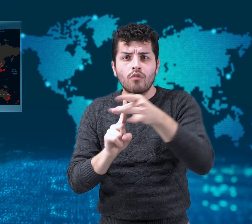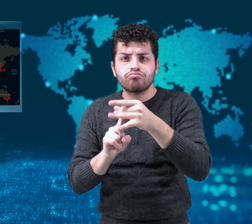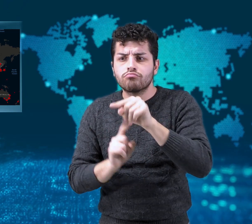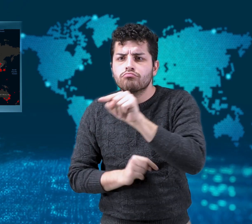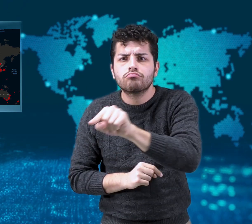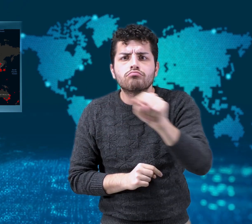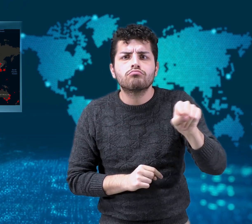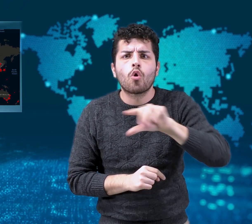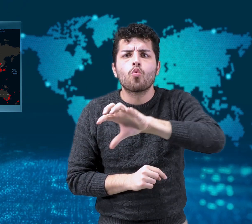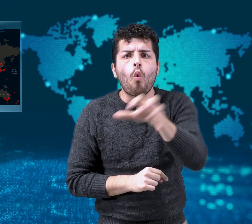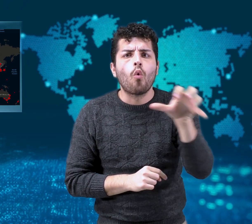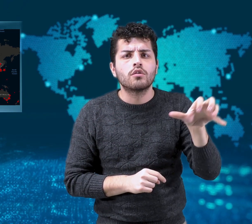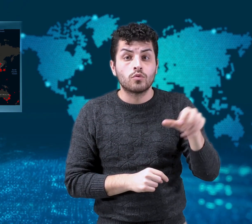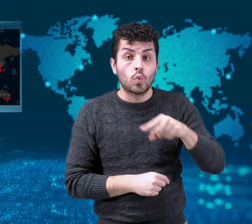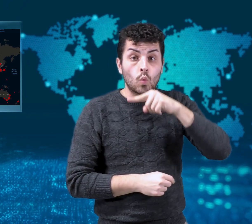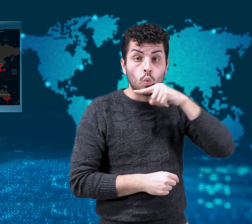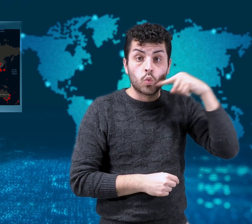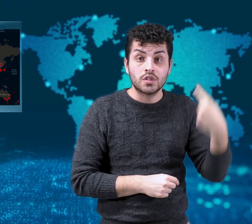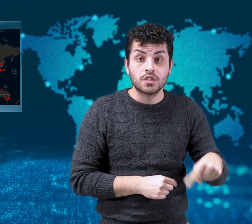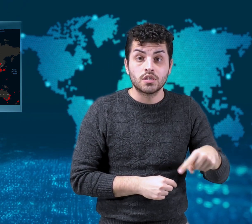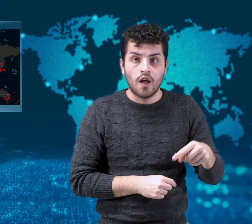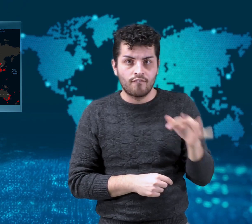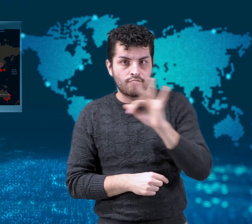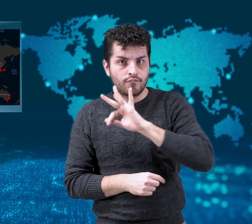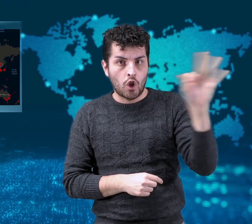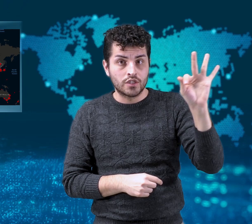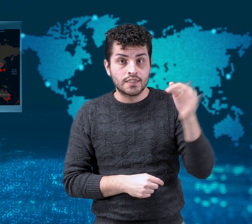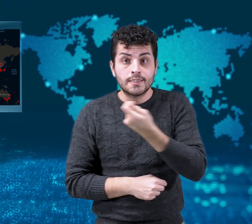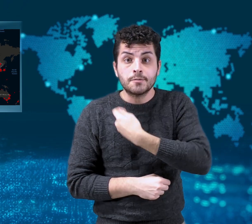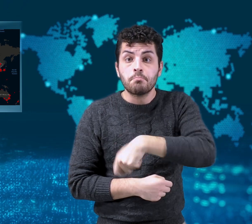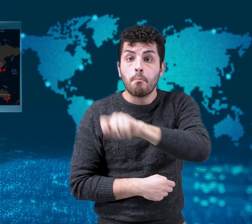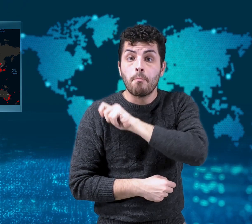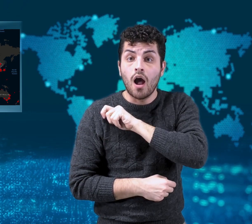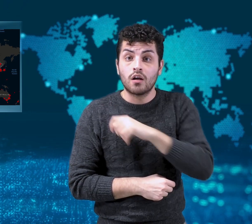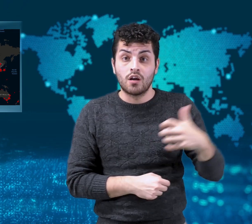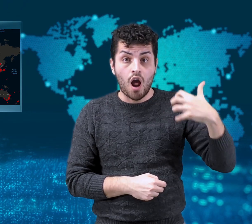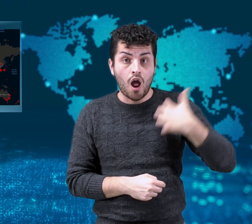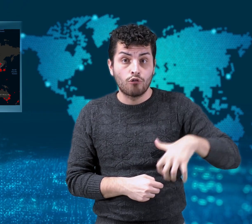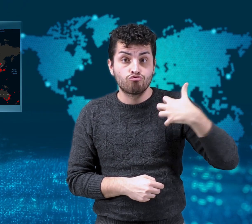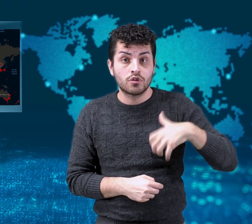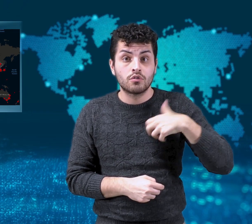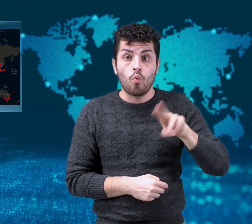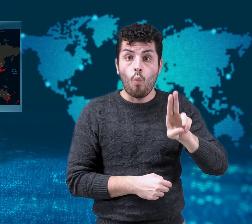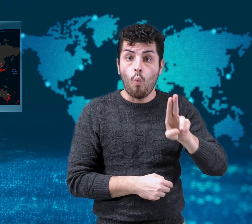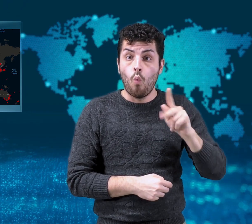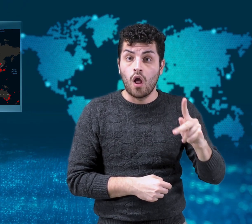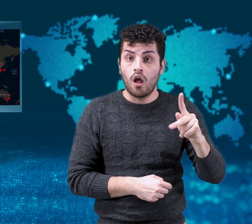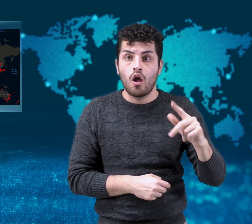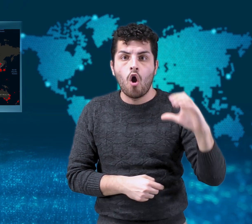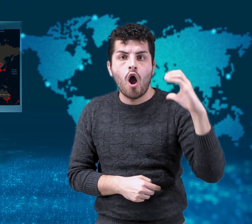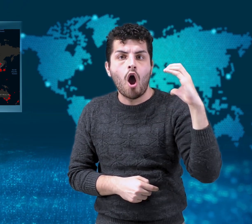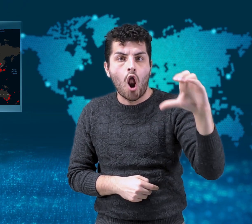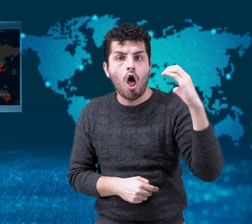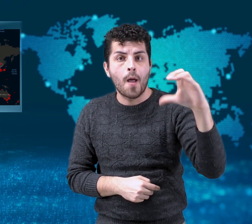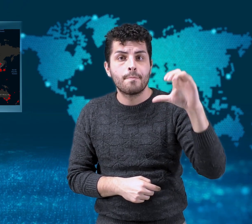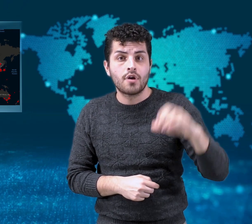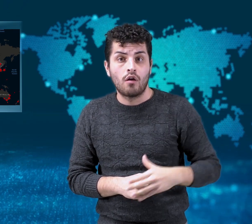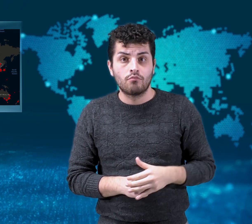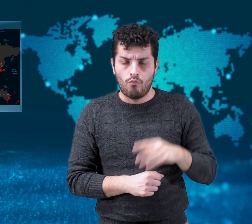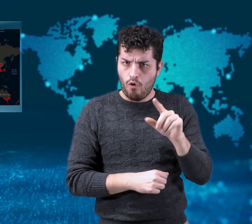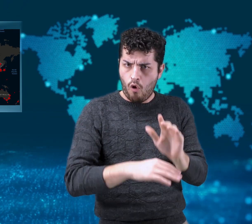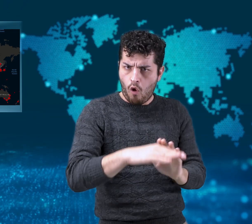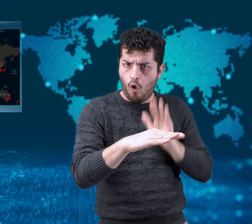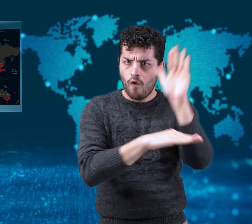Many countries have reached 1 million cases including Russia,